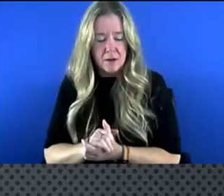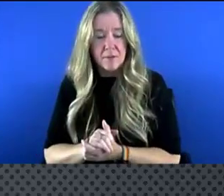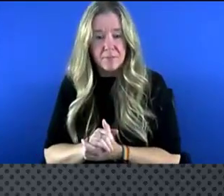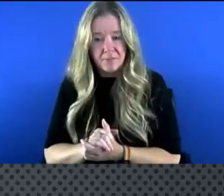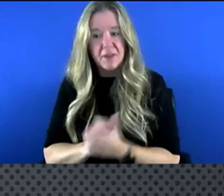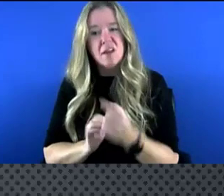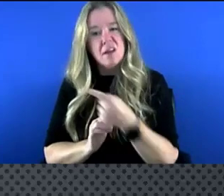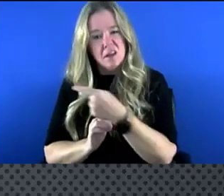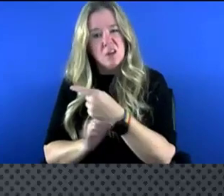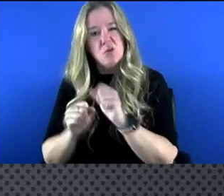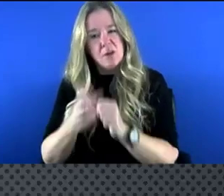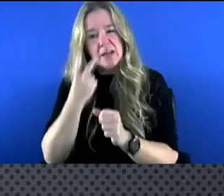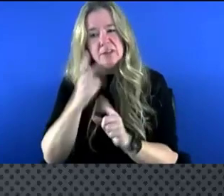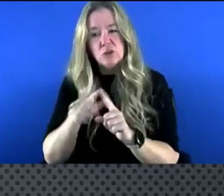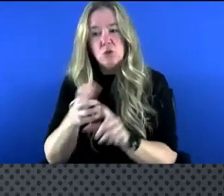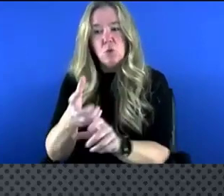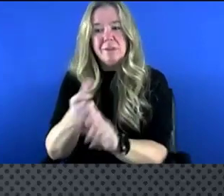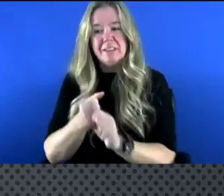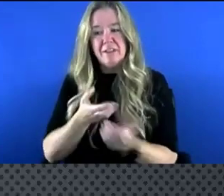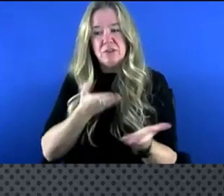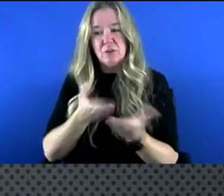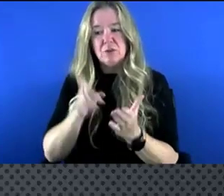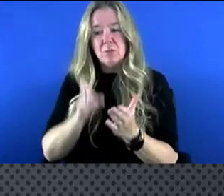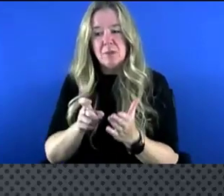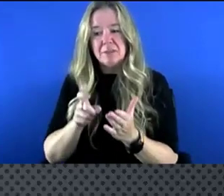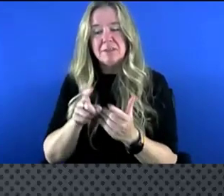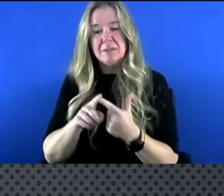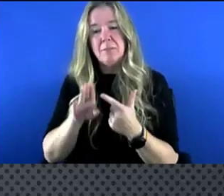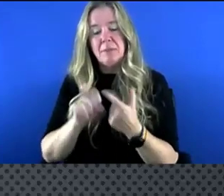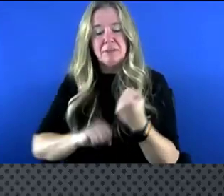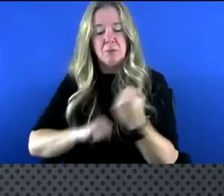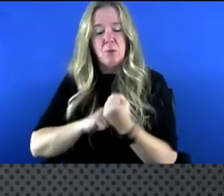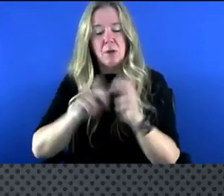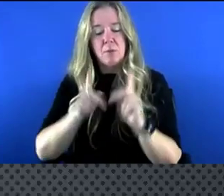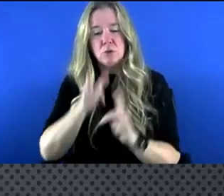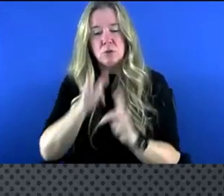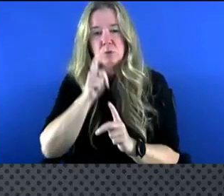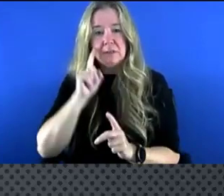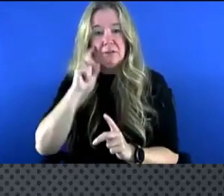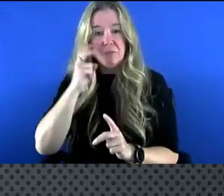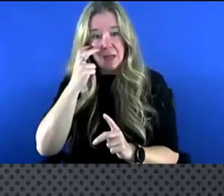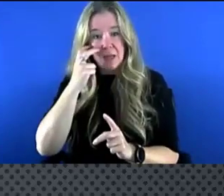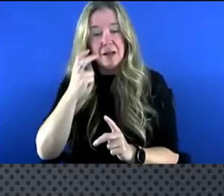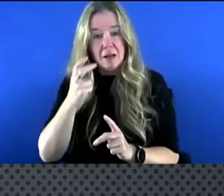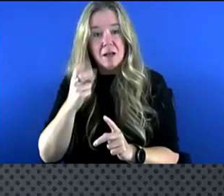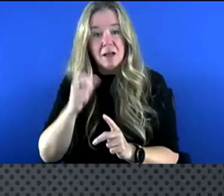you can see to receive services you have to be supporting someone who's deaf-blind. So we're not just talking about